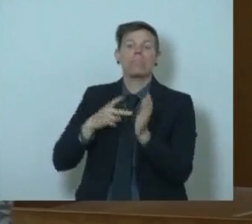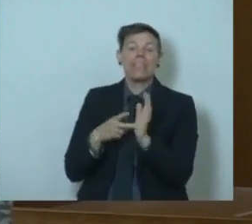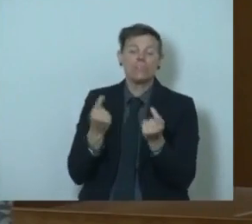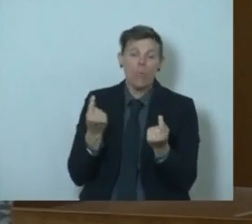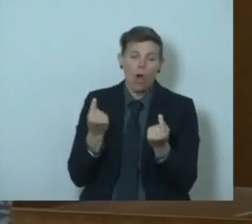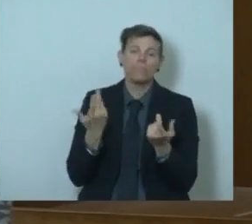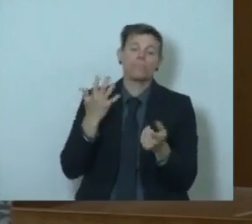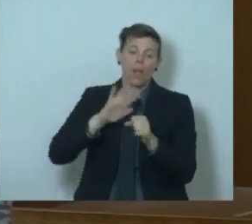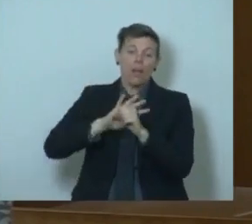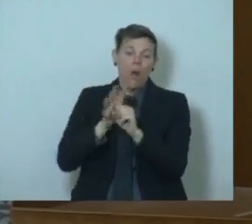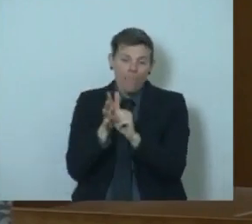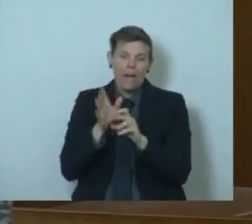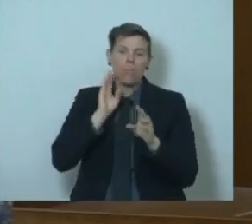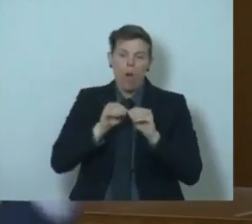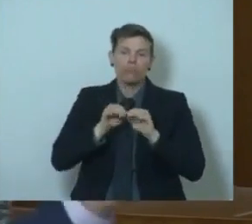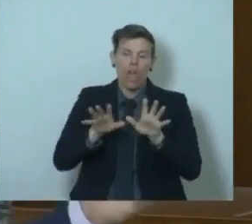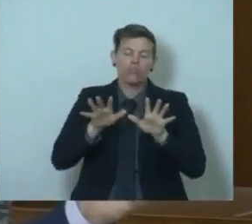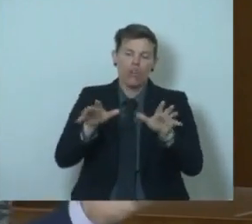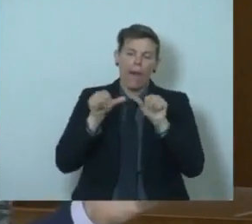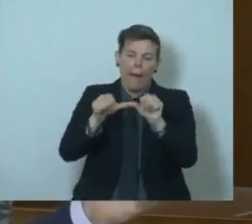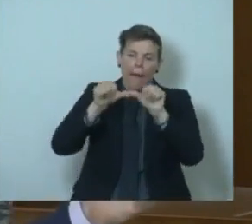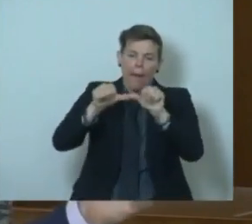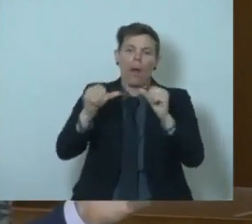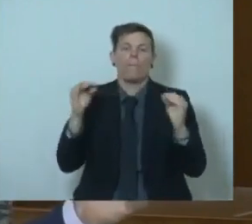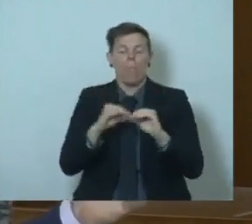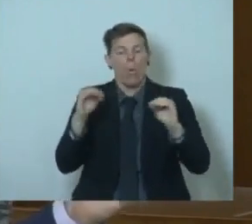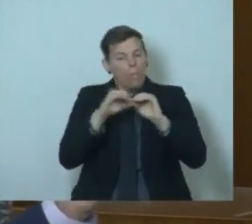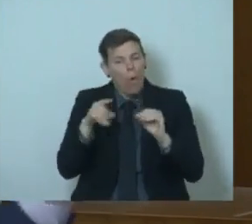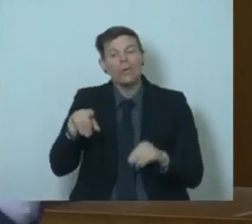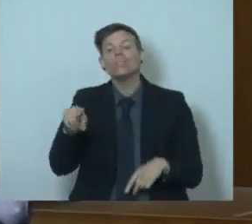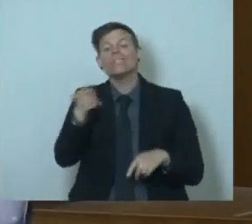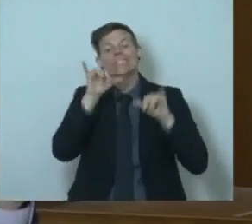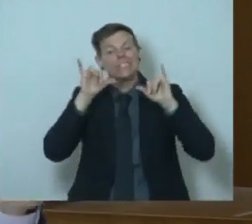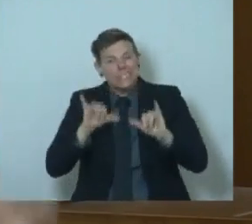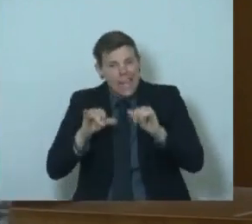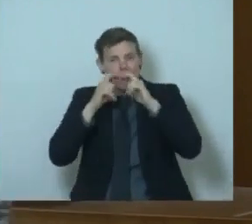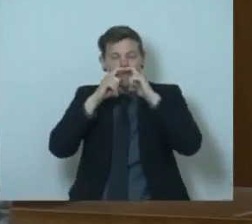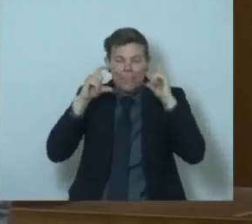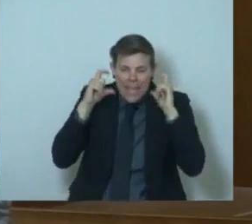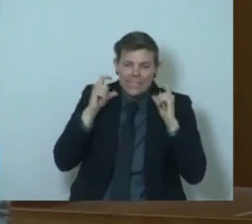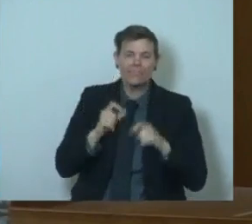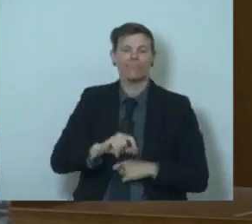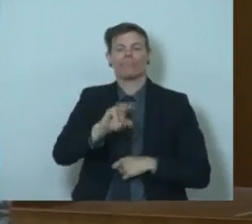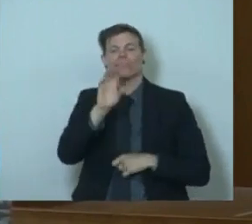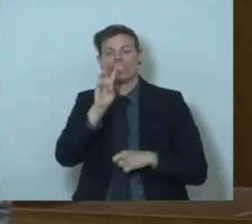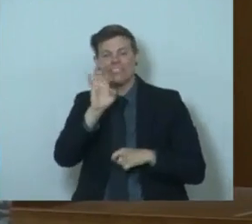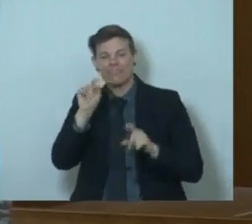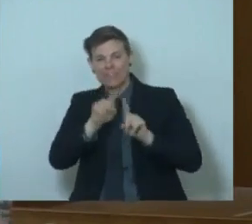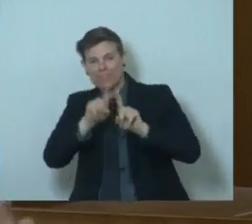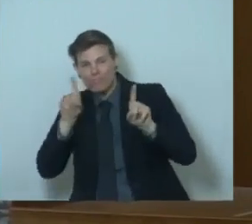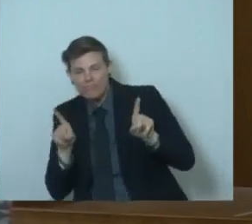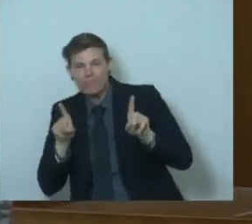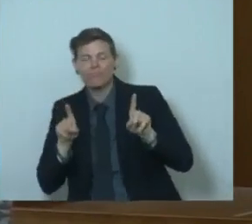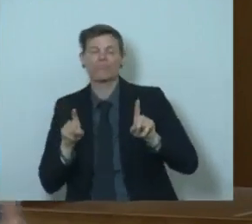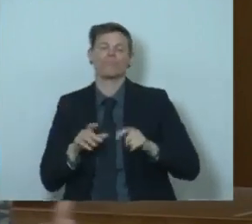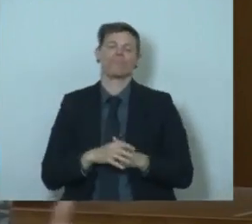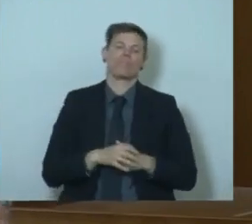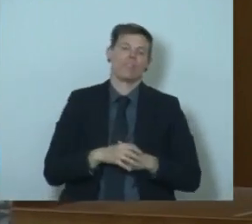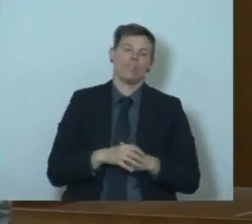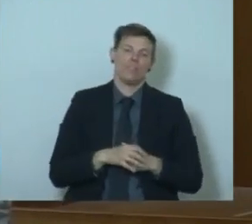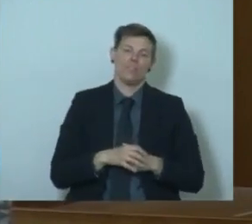ALTHOUGH DO -- DESIRABLE AS HUMAN BEINGS, THAT IS WHAT SETS UP A SITUATION FOR THE VIRUS TO SPREAD.